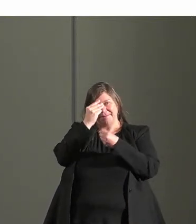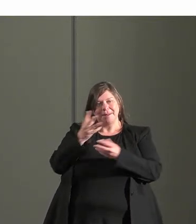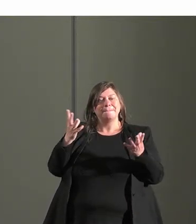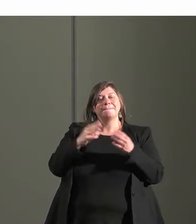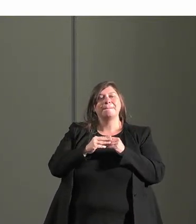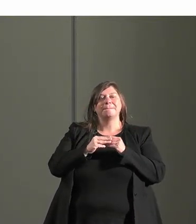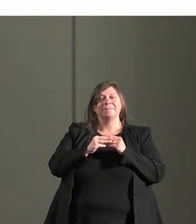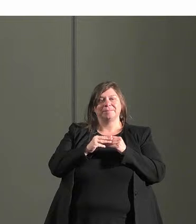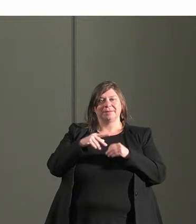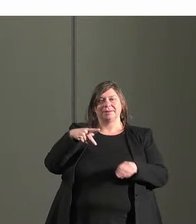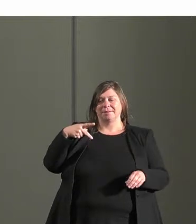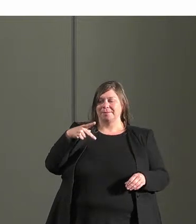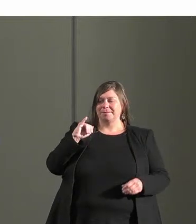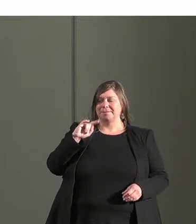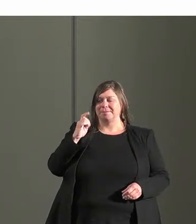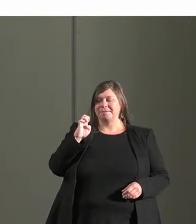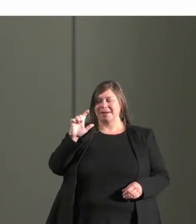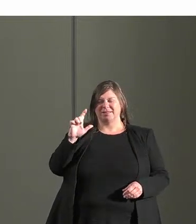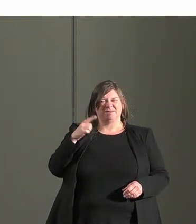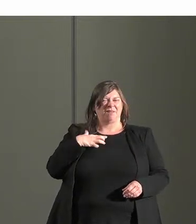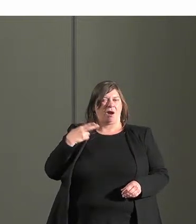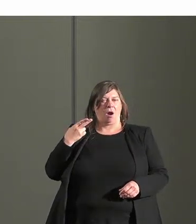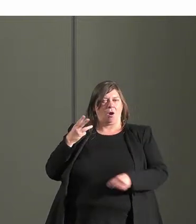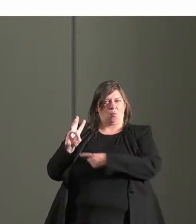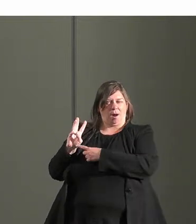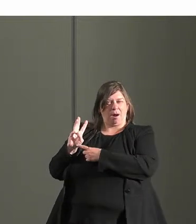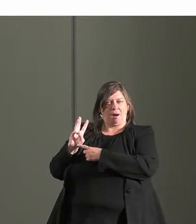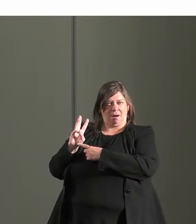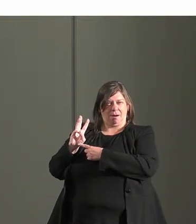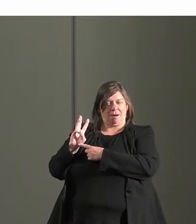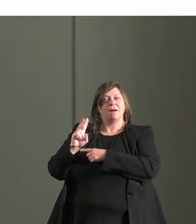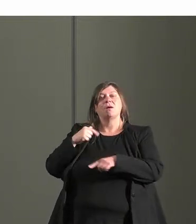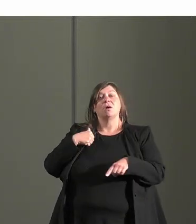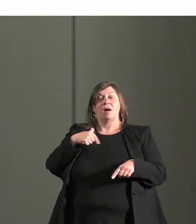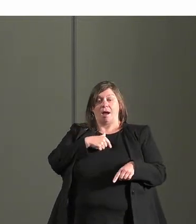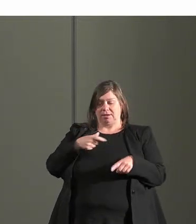I will round us out with updates from Pixel. It is our